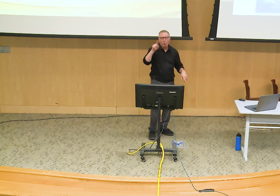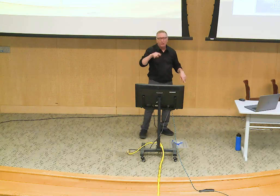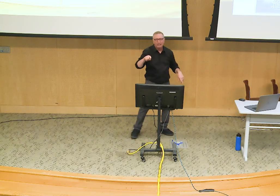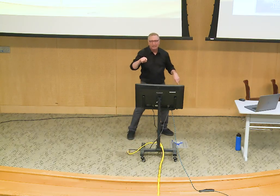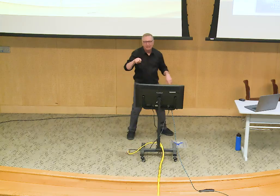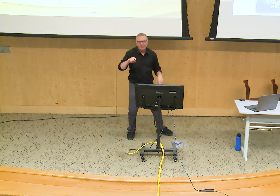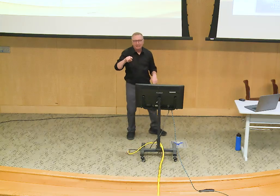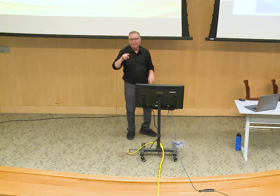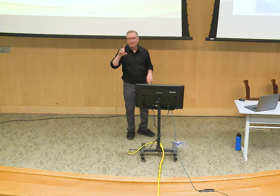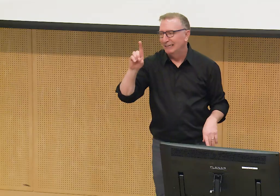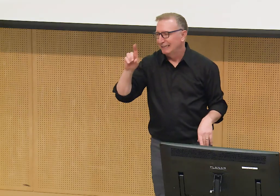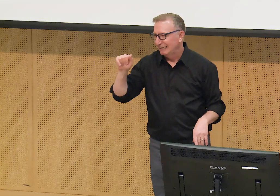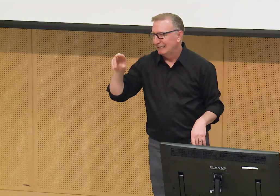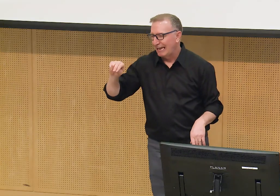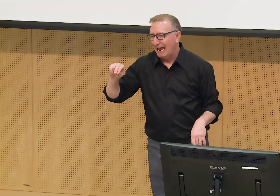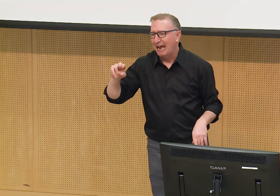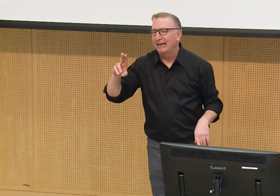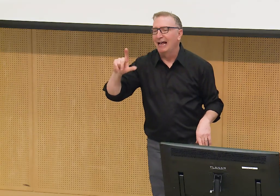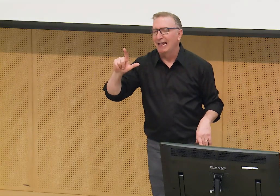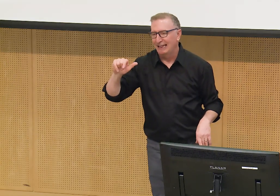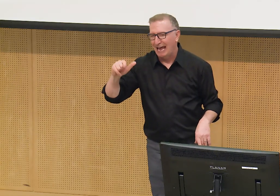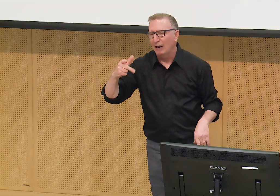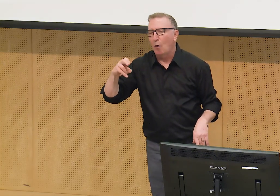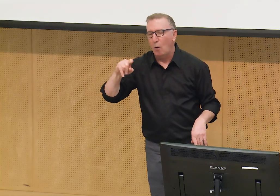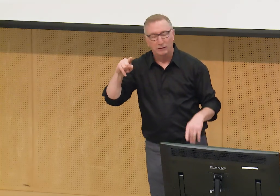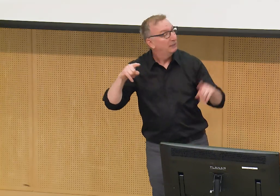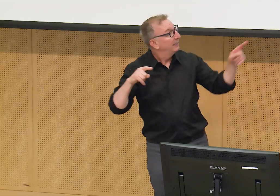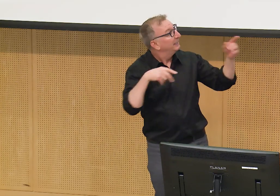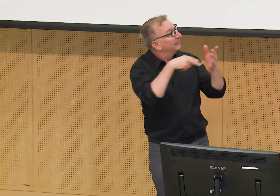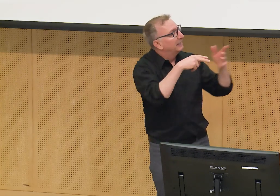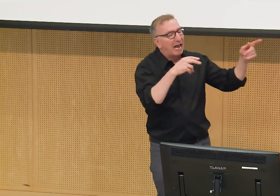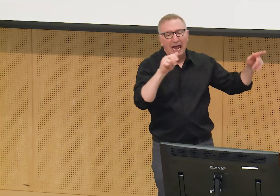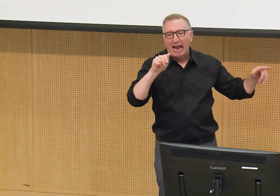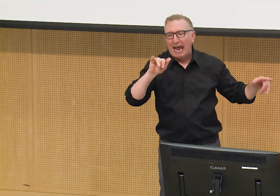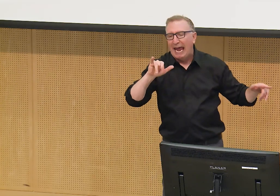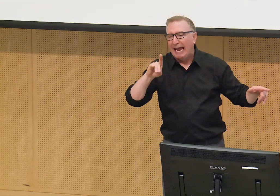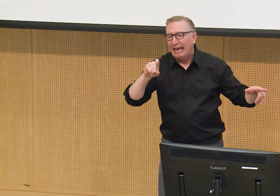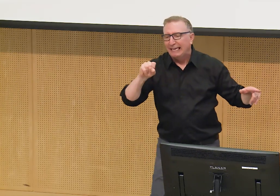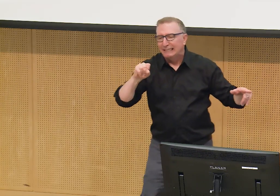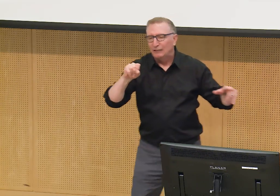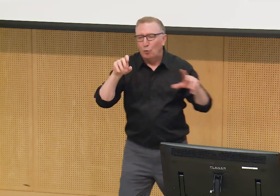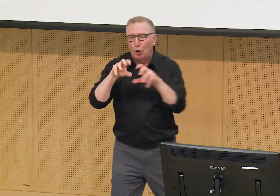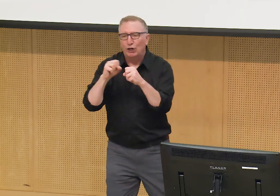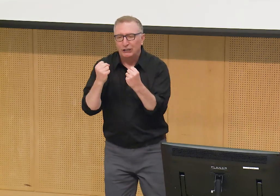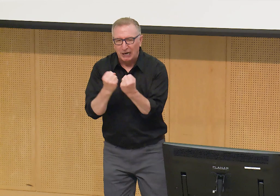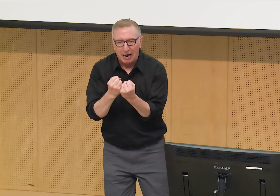This is Dan and this was an AIDS workshop.